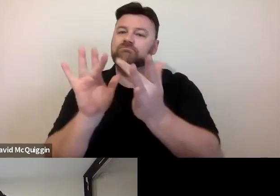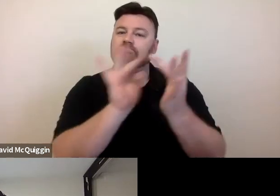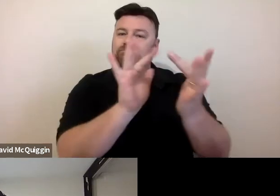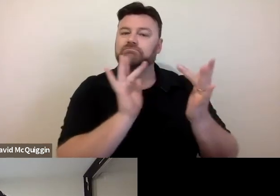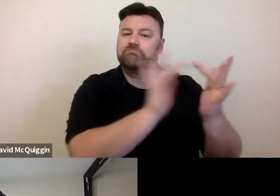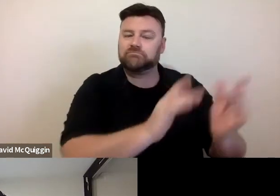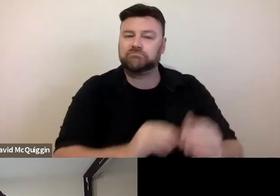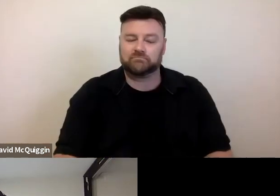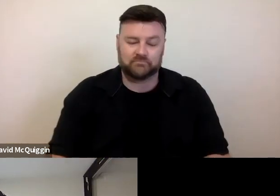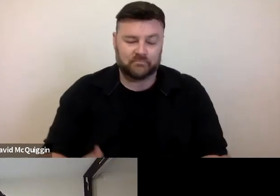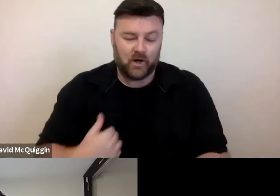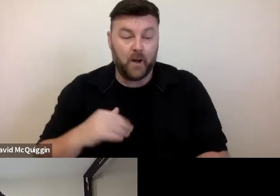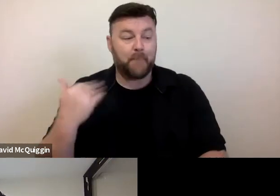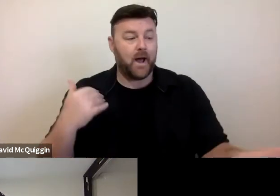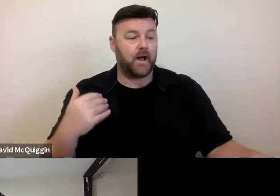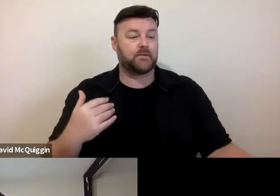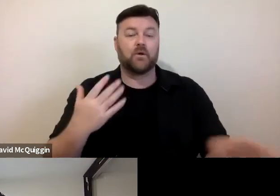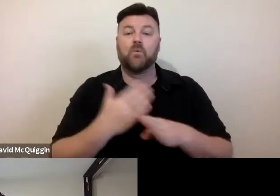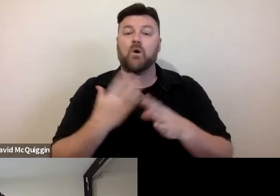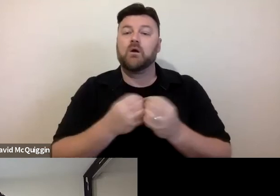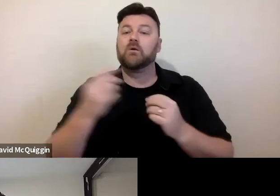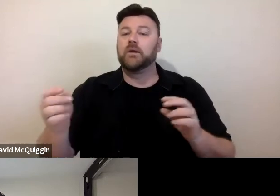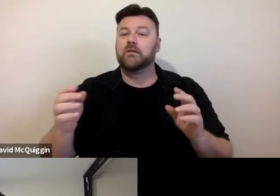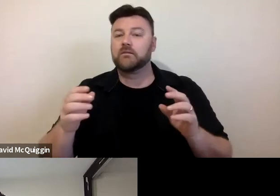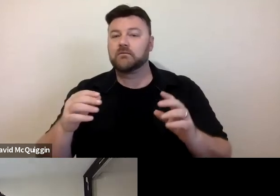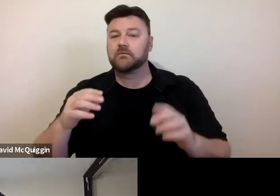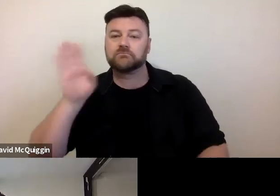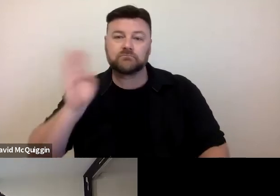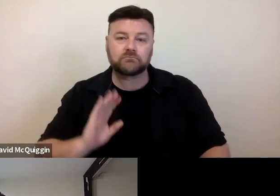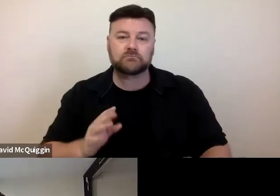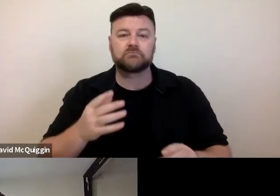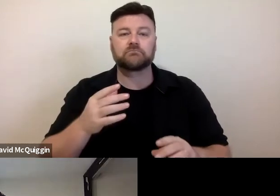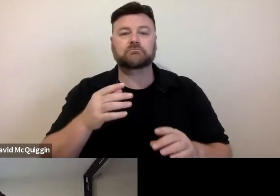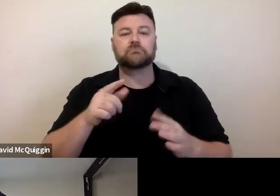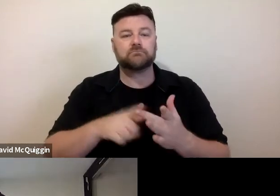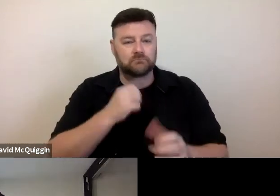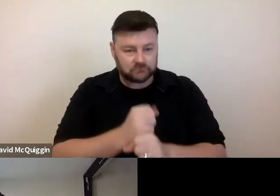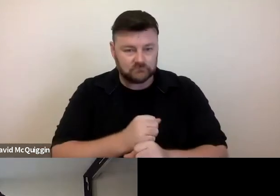Instagramers, it was important to make a list and then go and approach them.